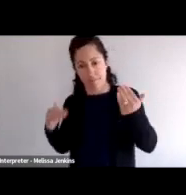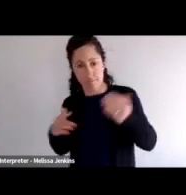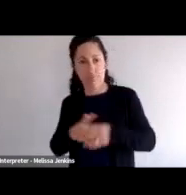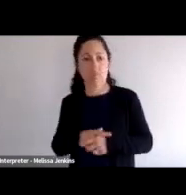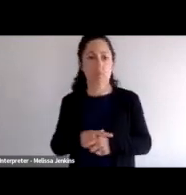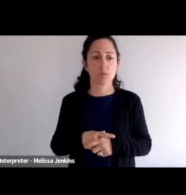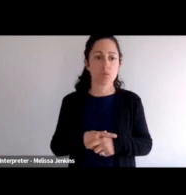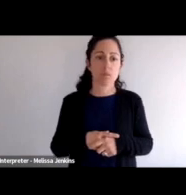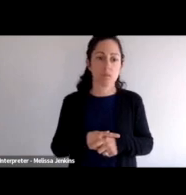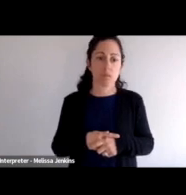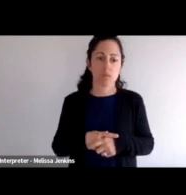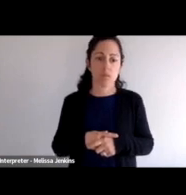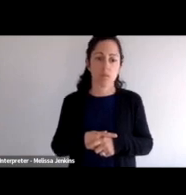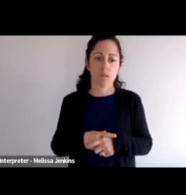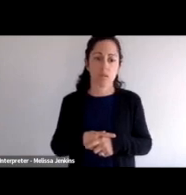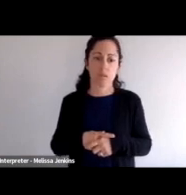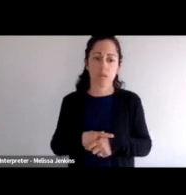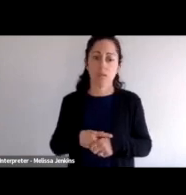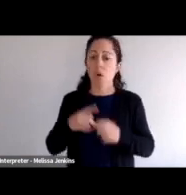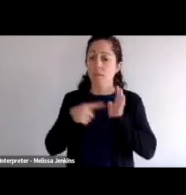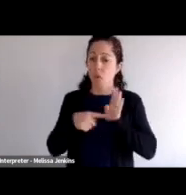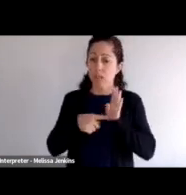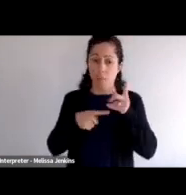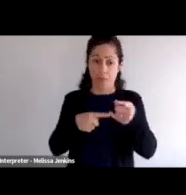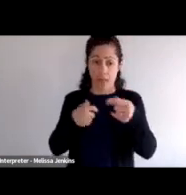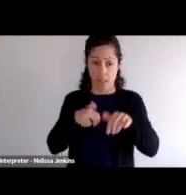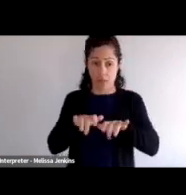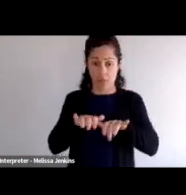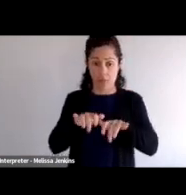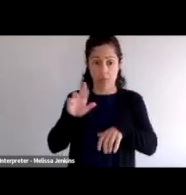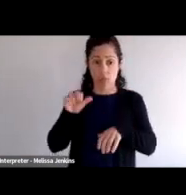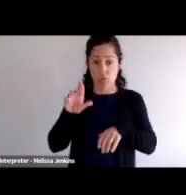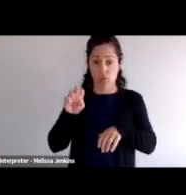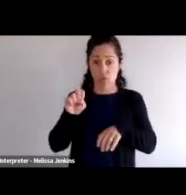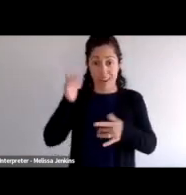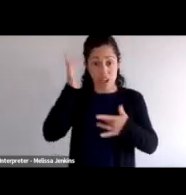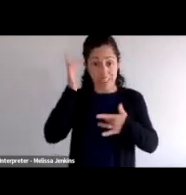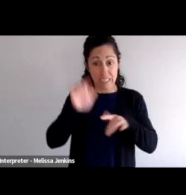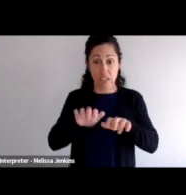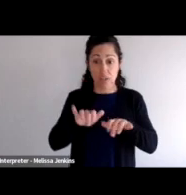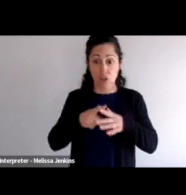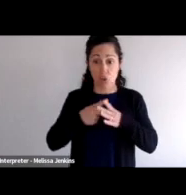and you want to just start to type in Usher and it will show up on the drop down menu of diseases